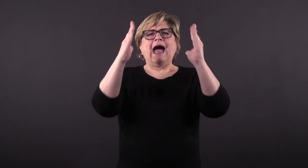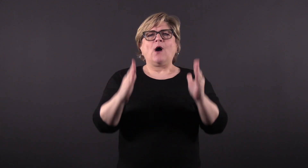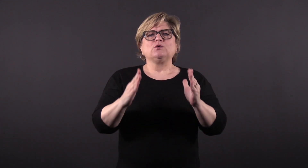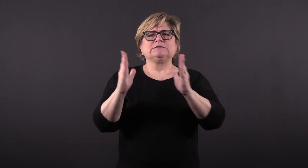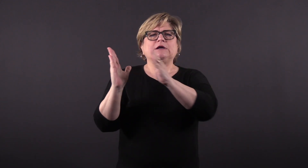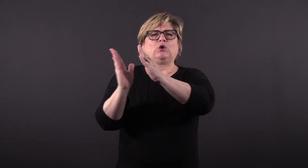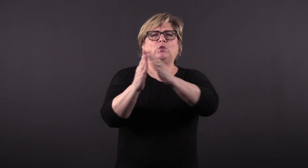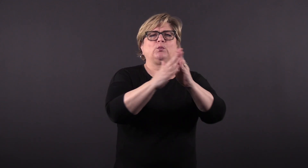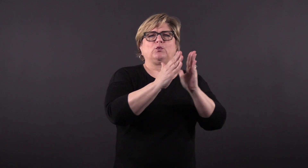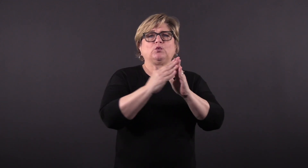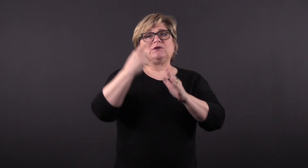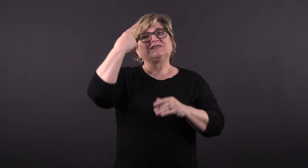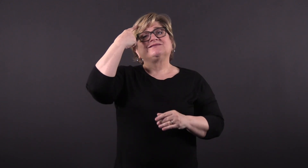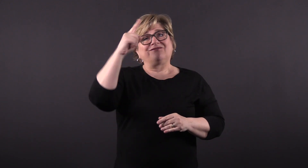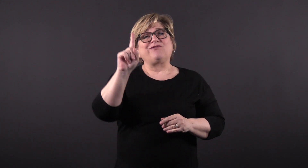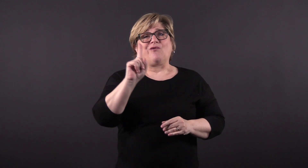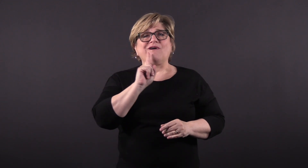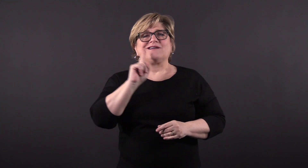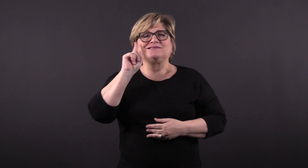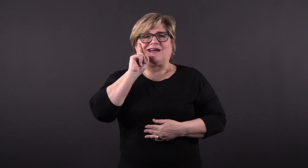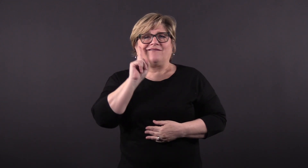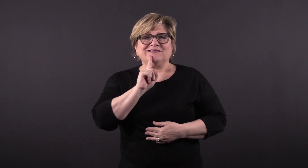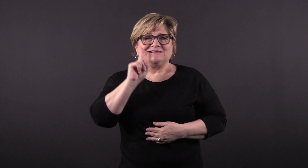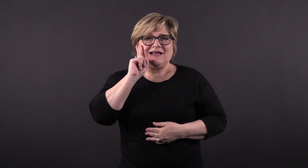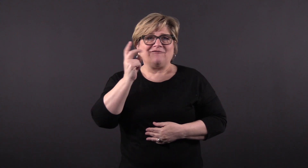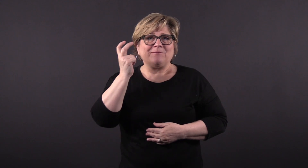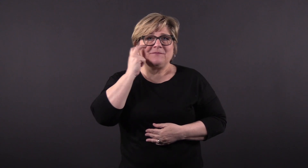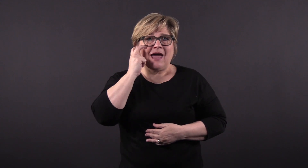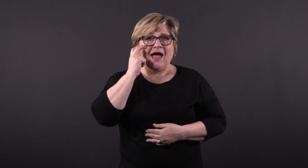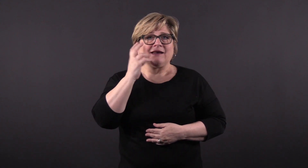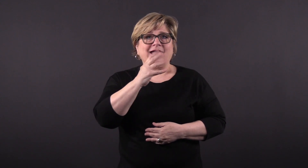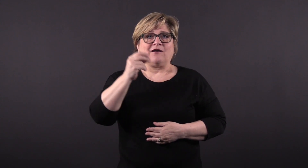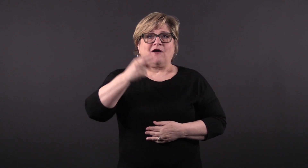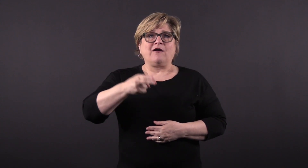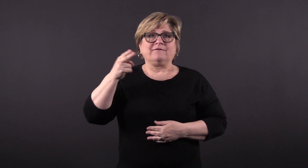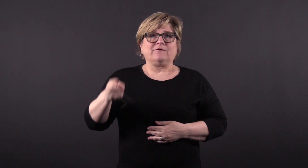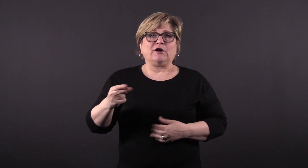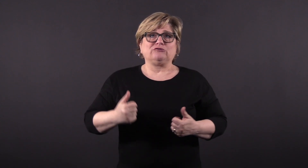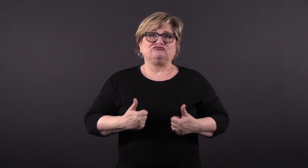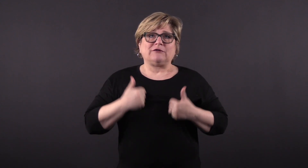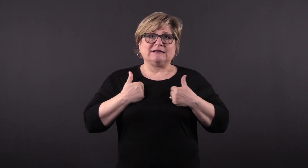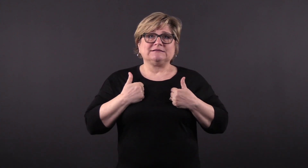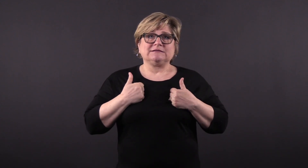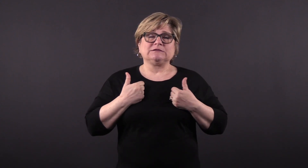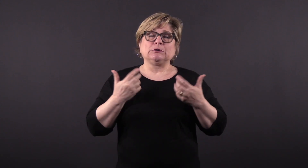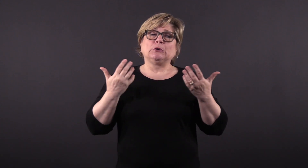communities for deaf, deafblind, and hard of hearing residents.